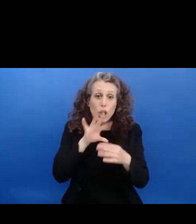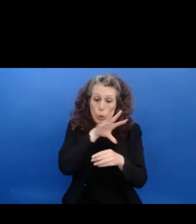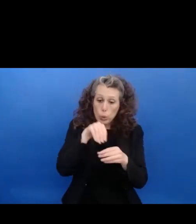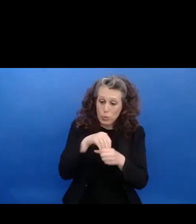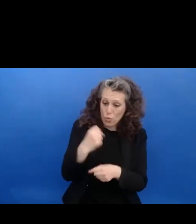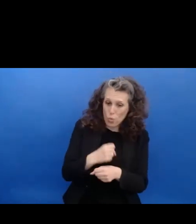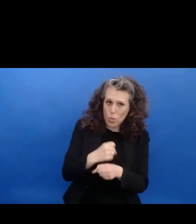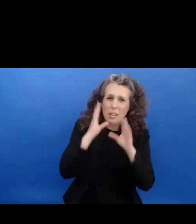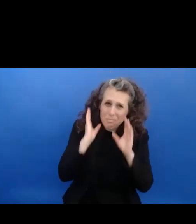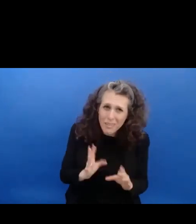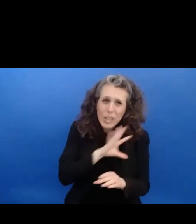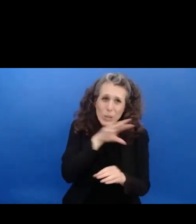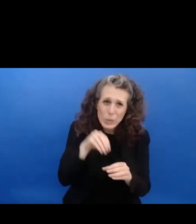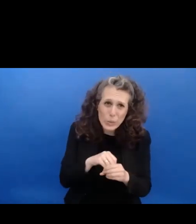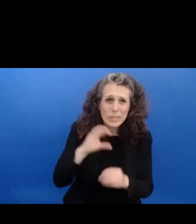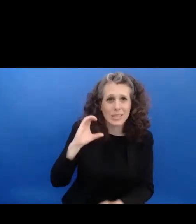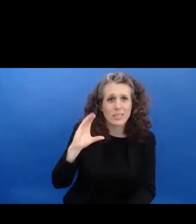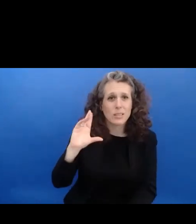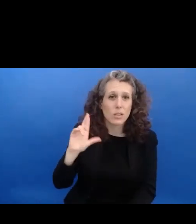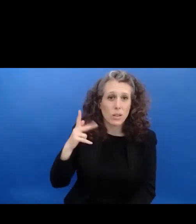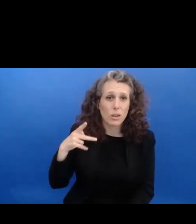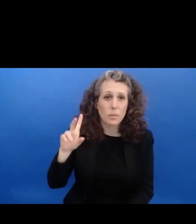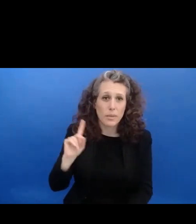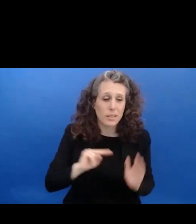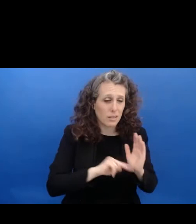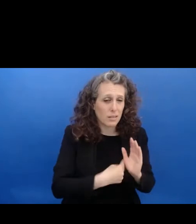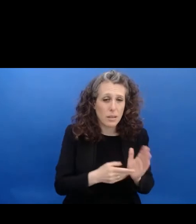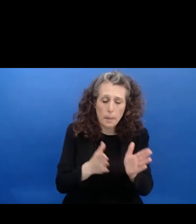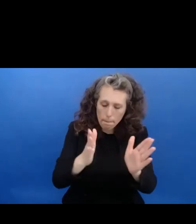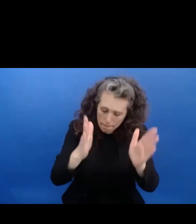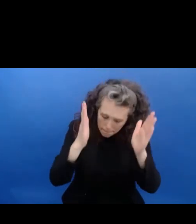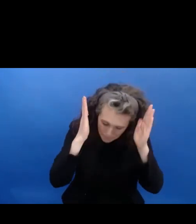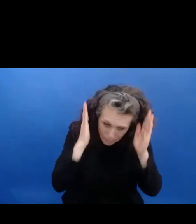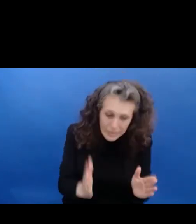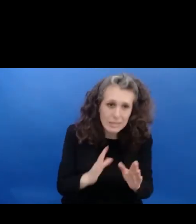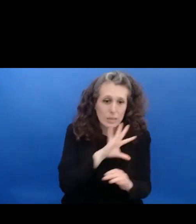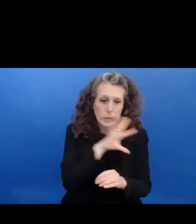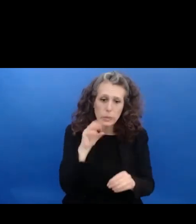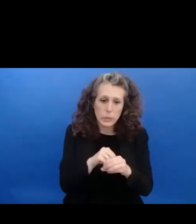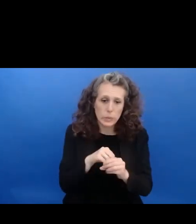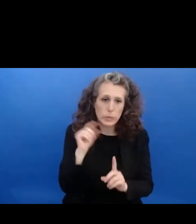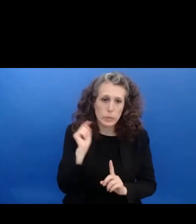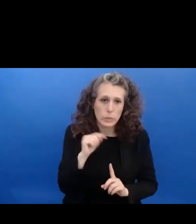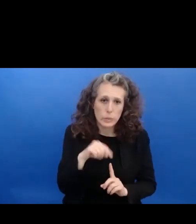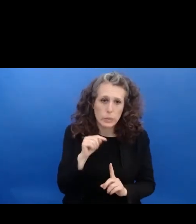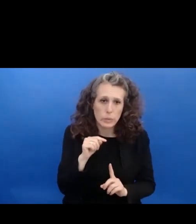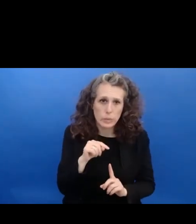must be emphasized as an our transaction to redress the injustices that people with